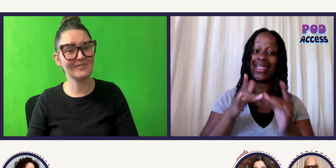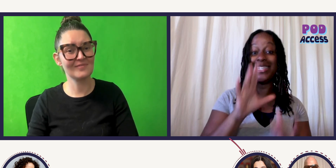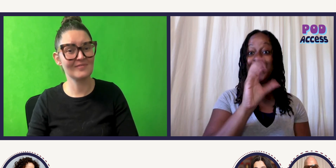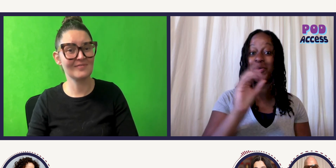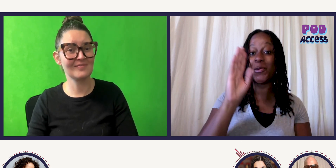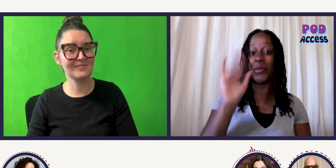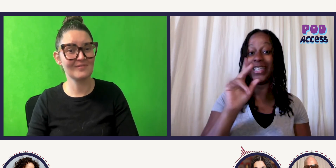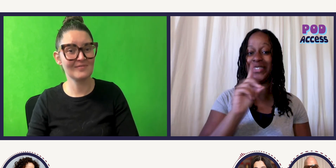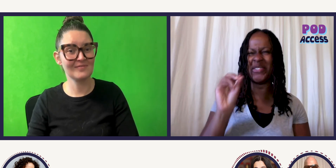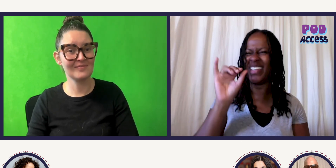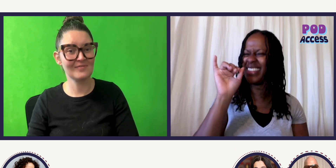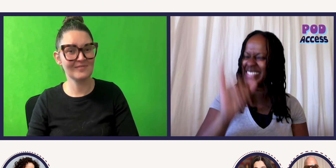The Lead Scooby-doo. That's so fun!